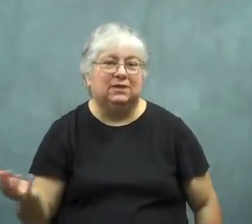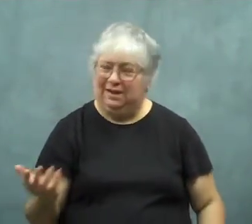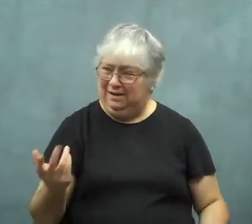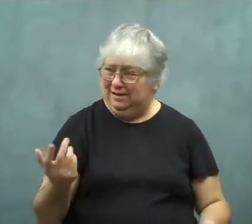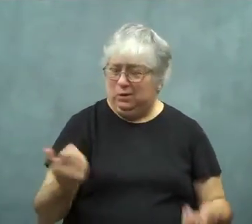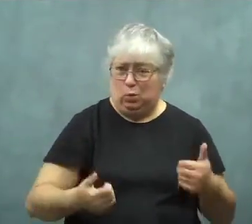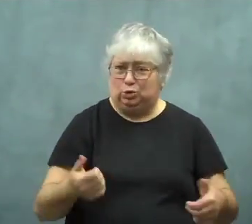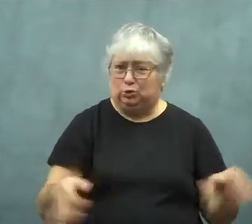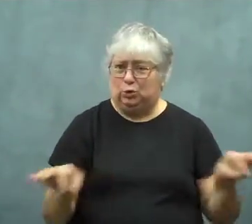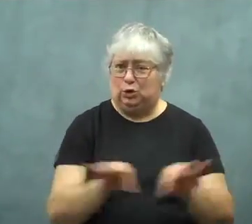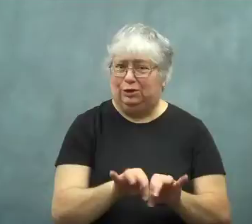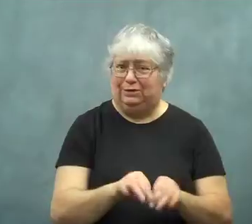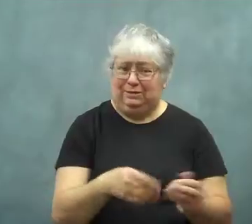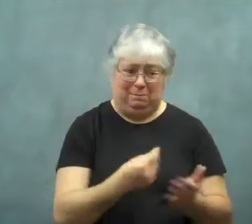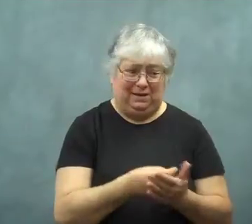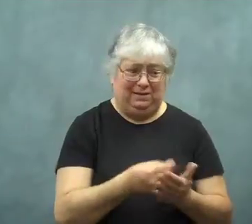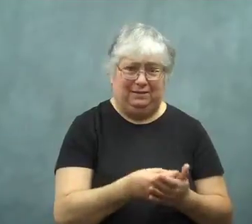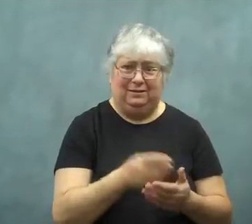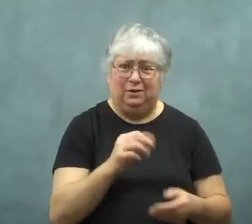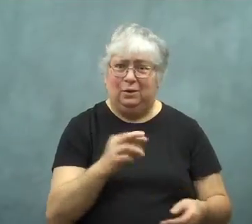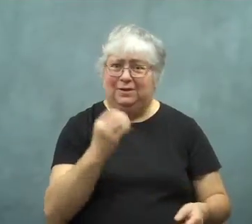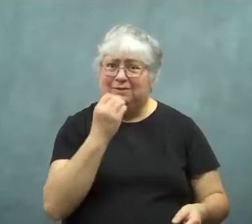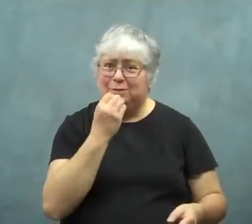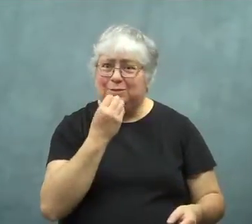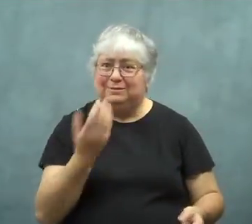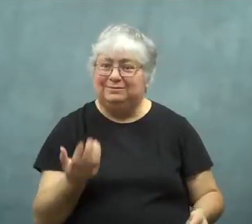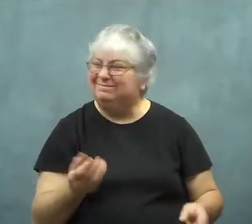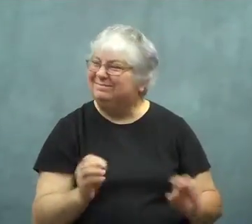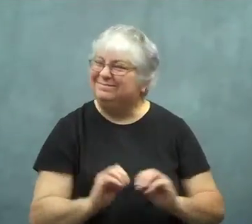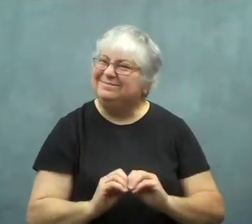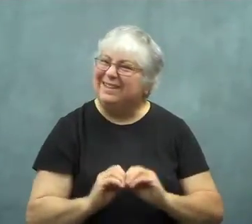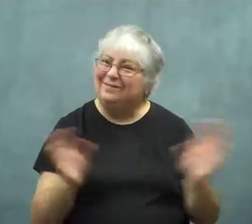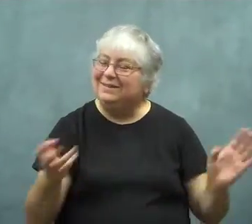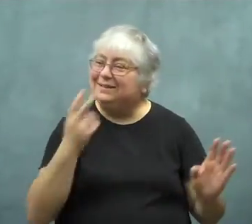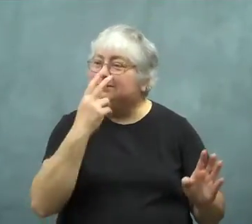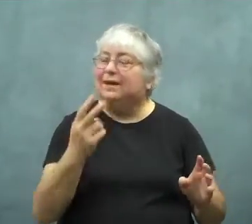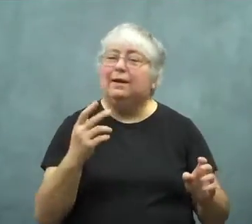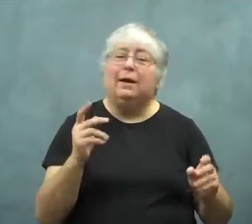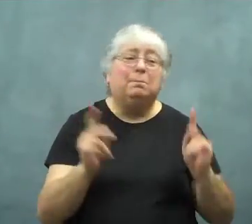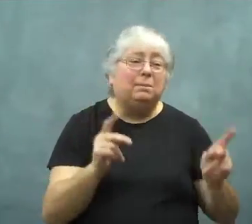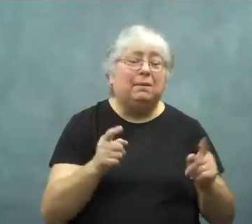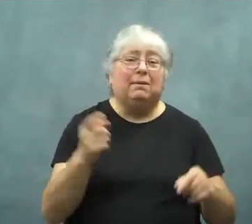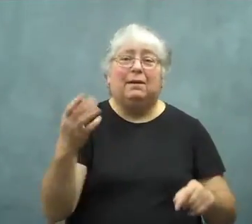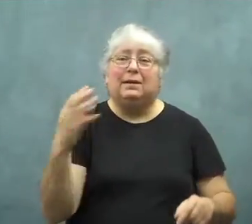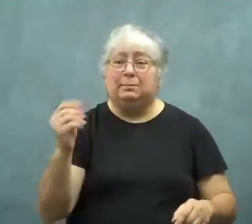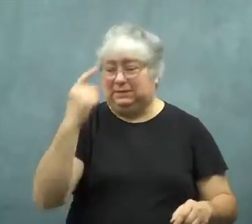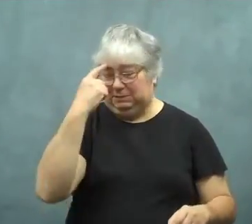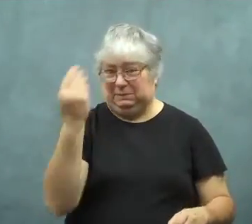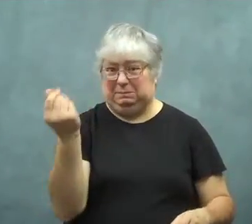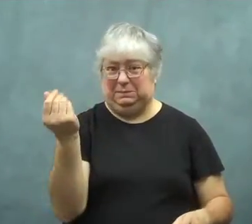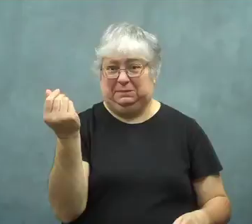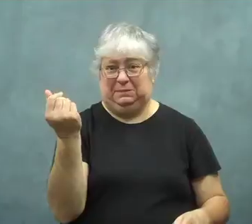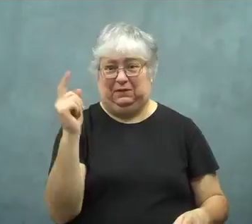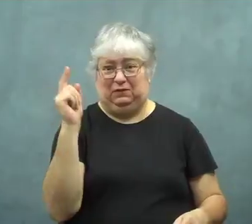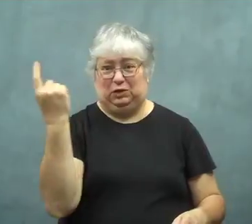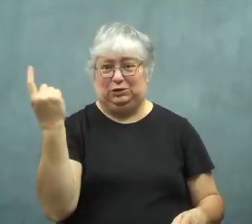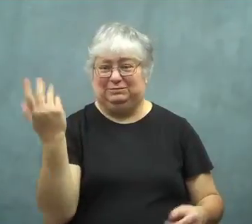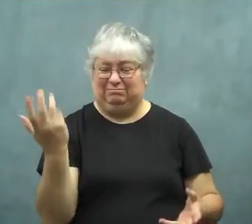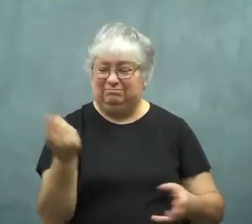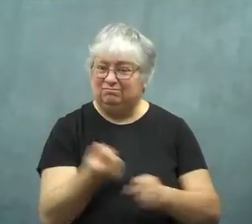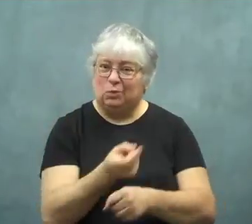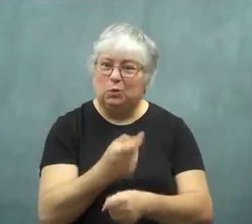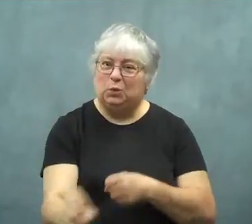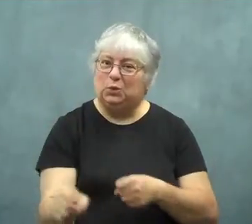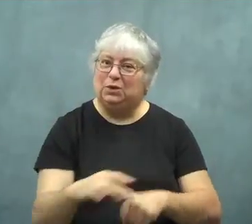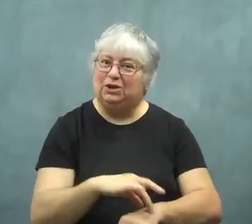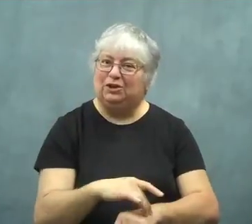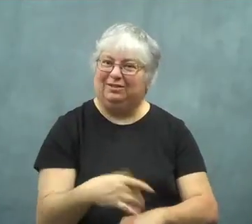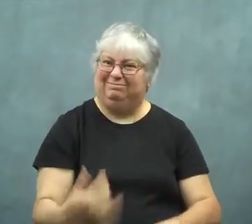Which is more important? Money or food?